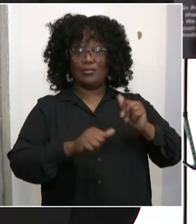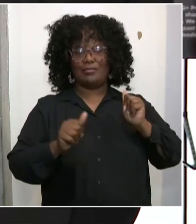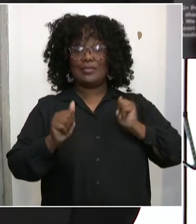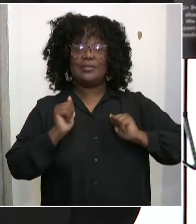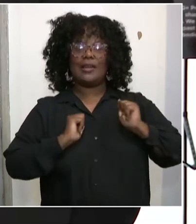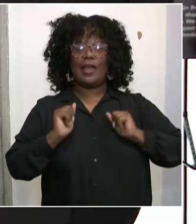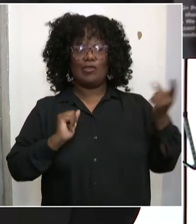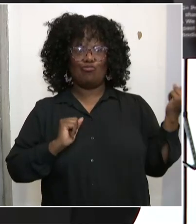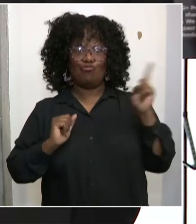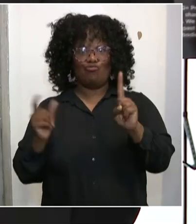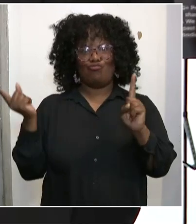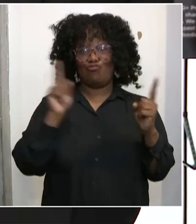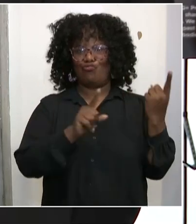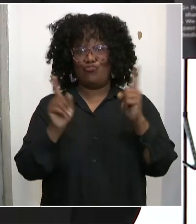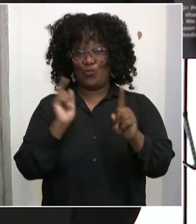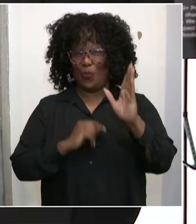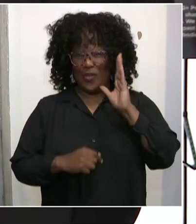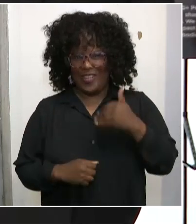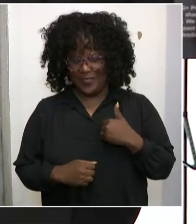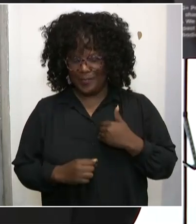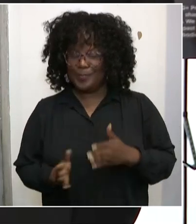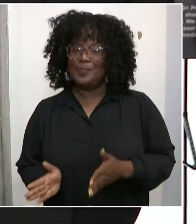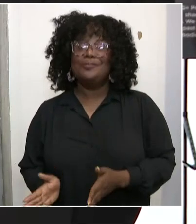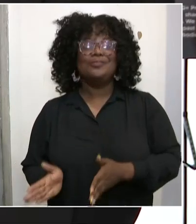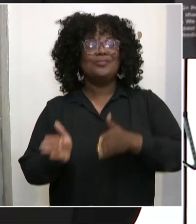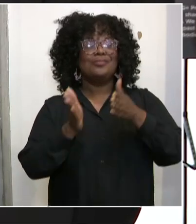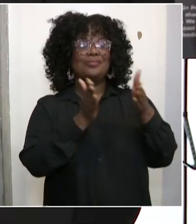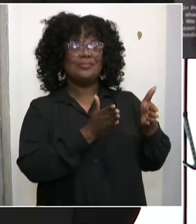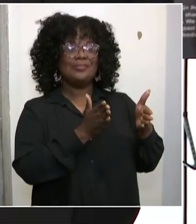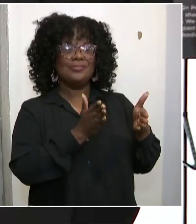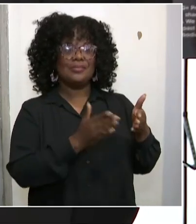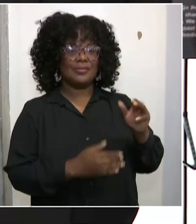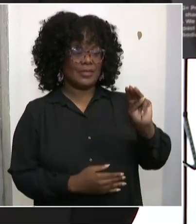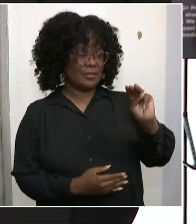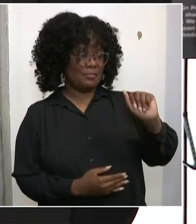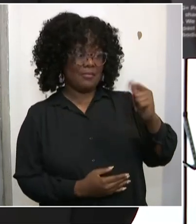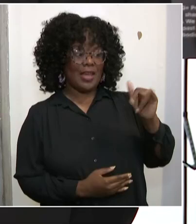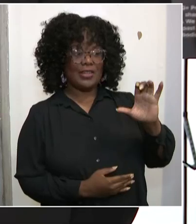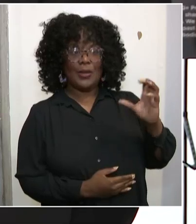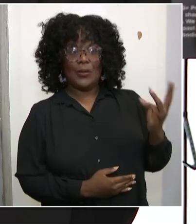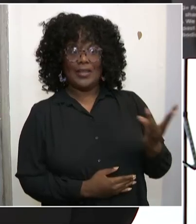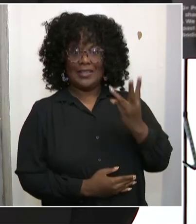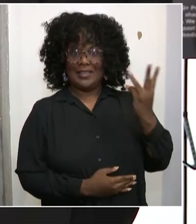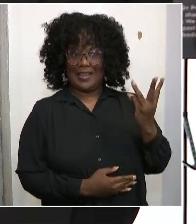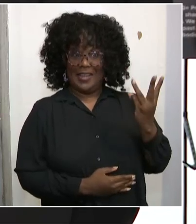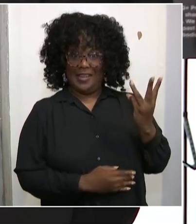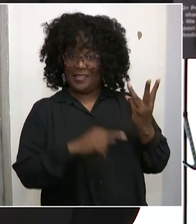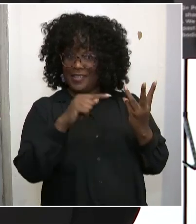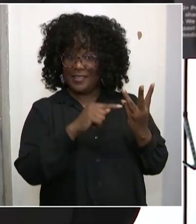have brought Magic Wednesdays to Washington DC, a 10 week free R&B, jazz,